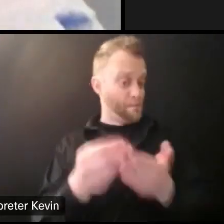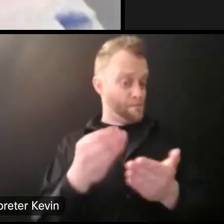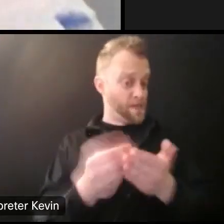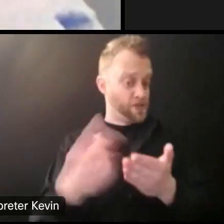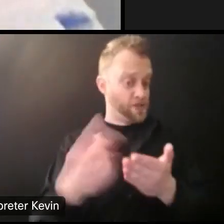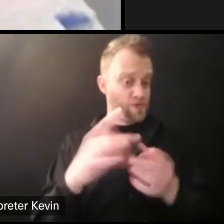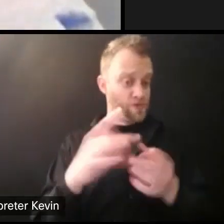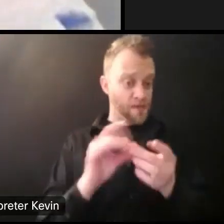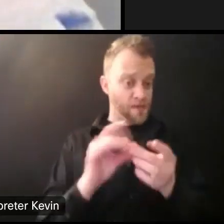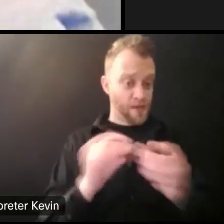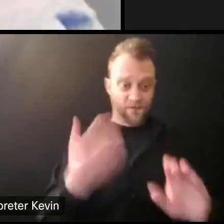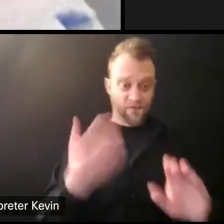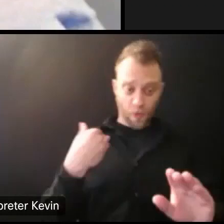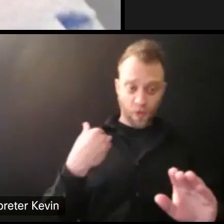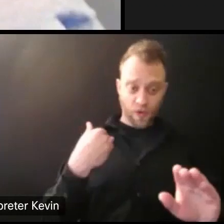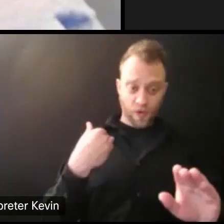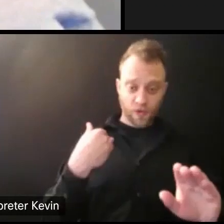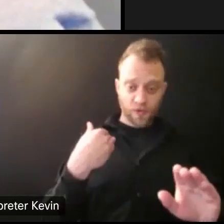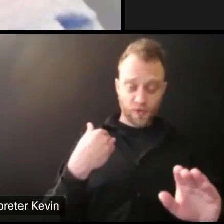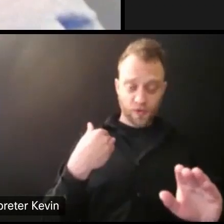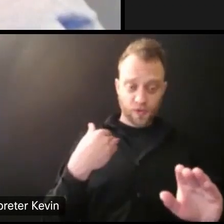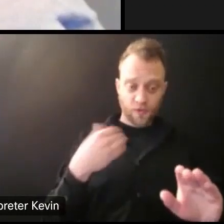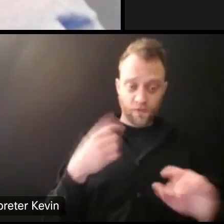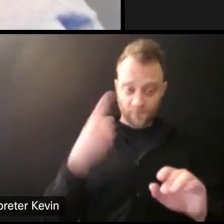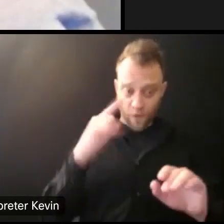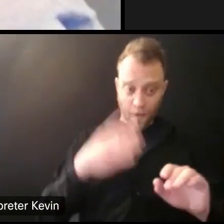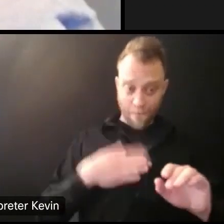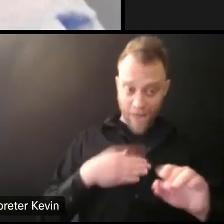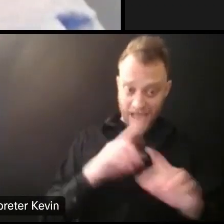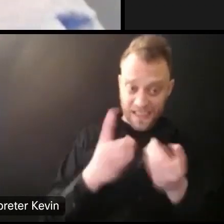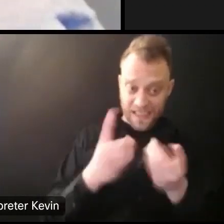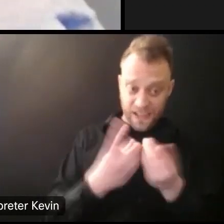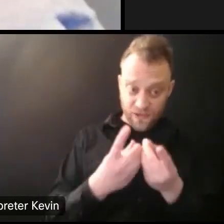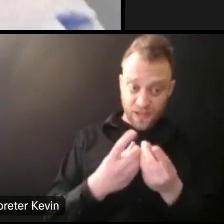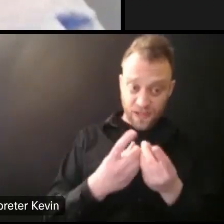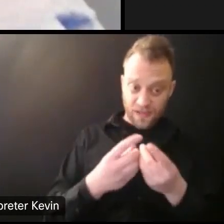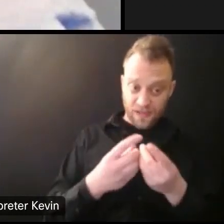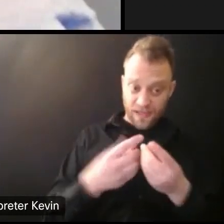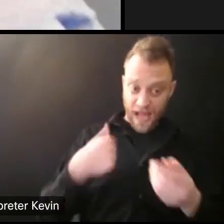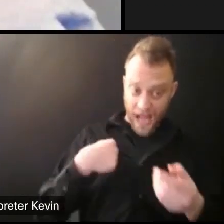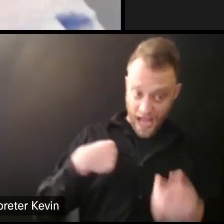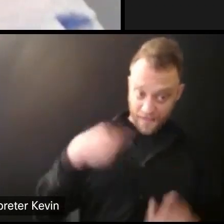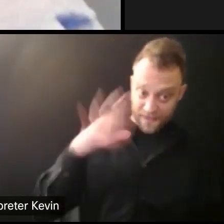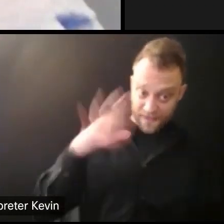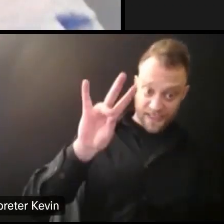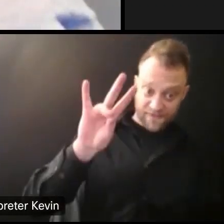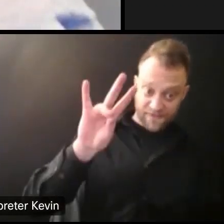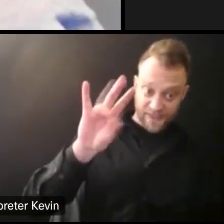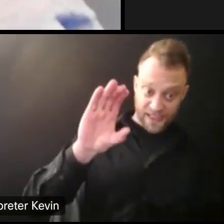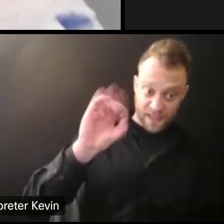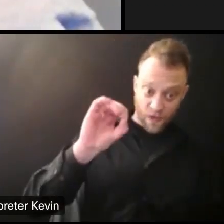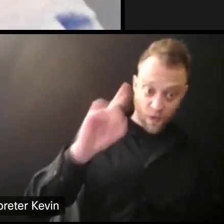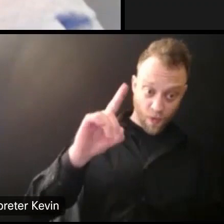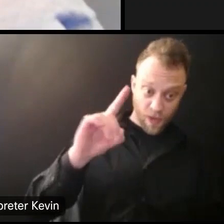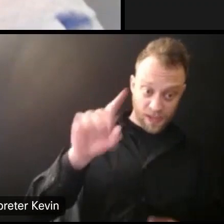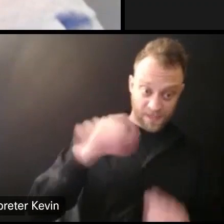I have money for 7C01 individually? And, will will the budget be required for me to put up